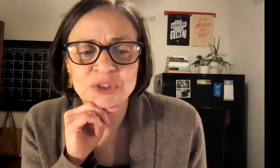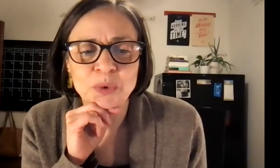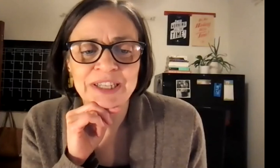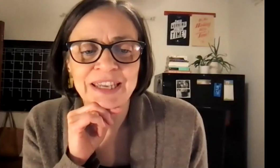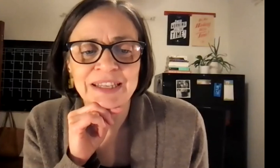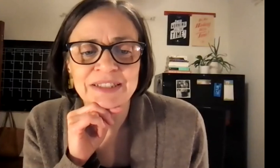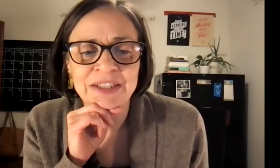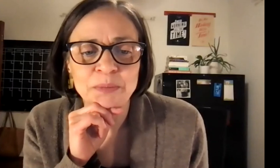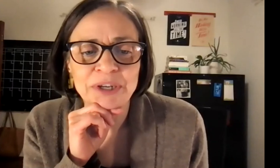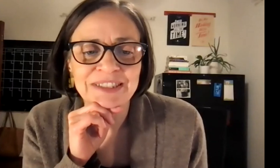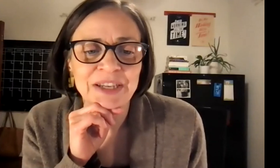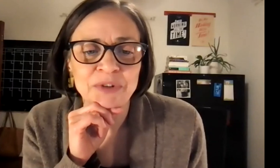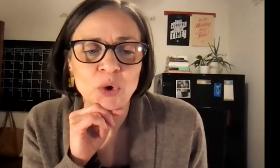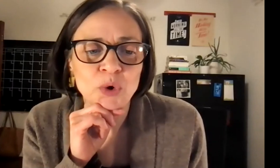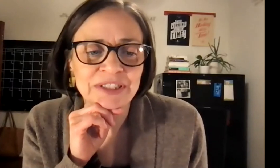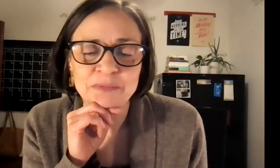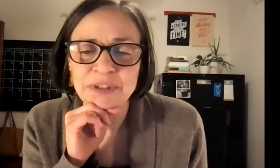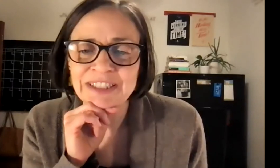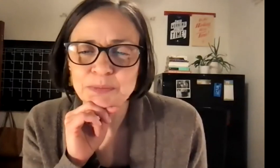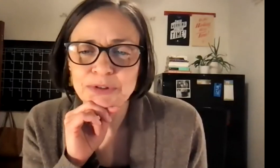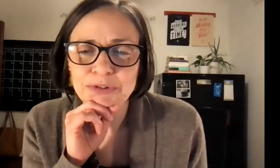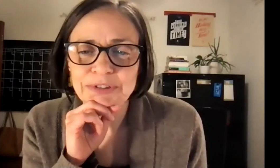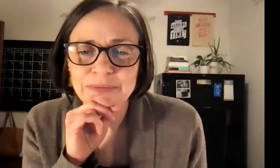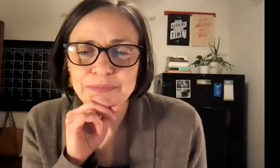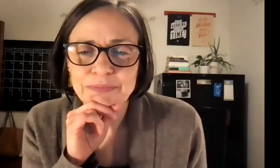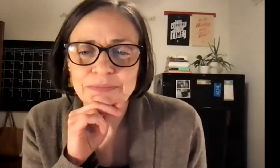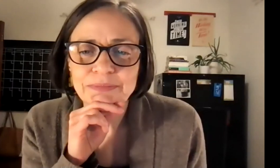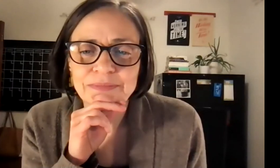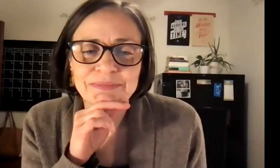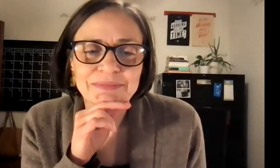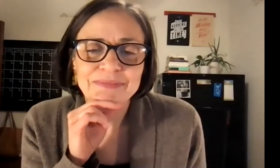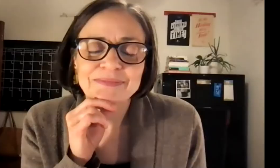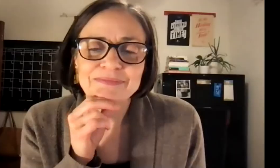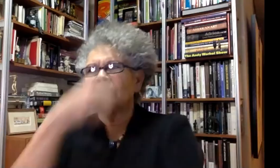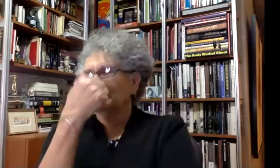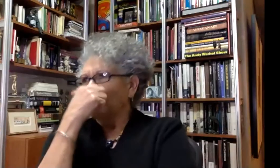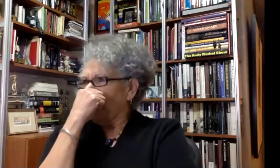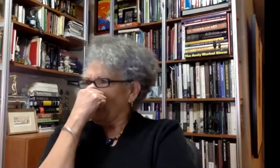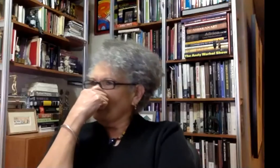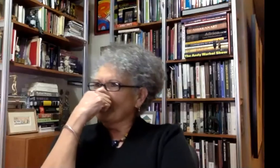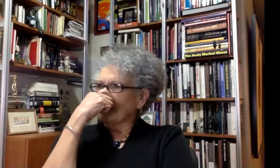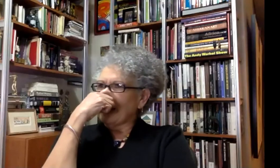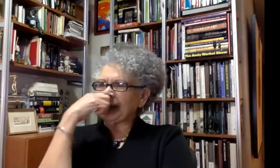significance, do you think, that both Dana Schutz and Philip Guston are Jewish?